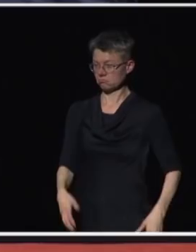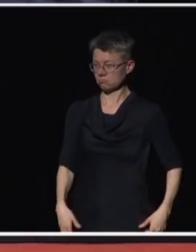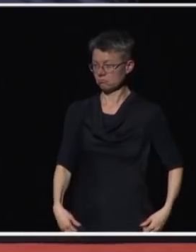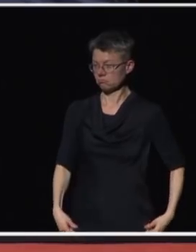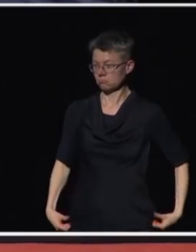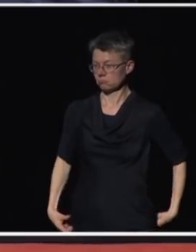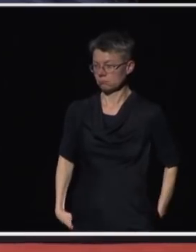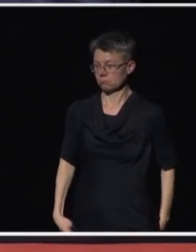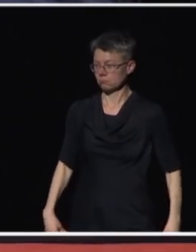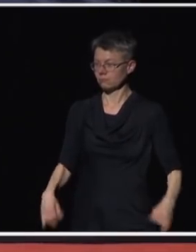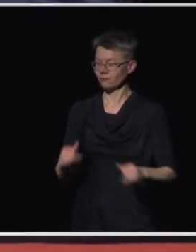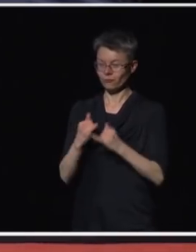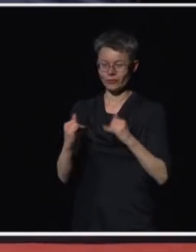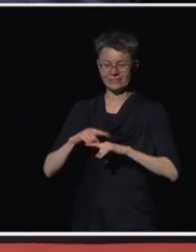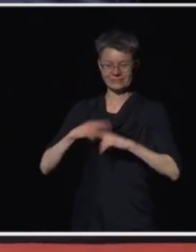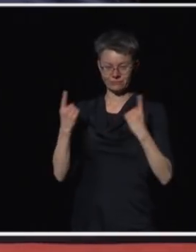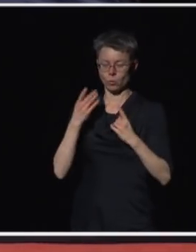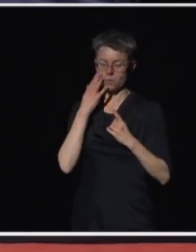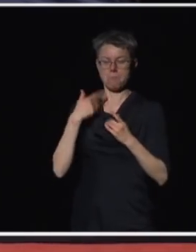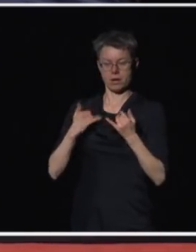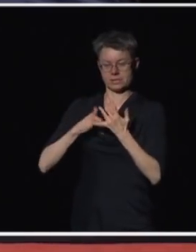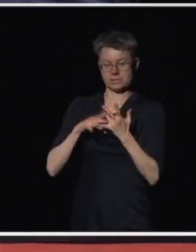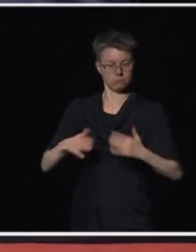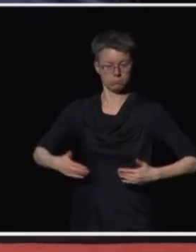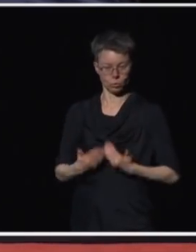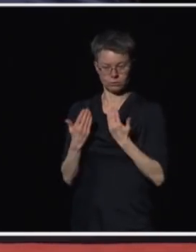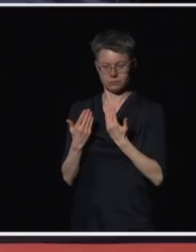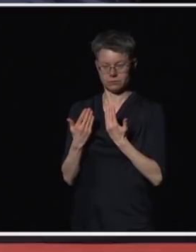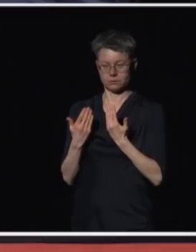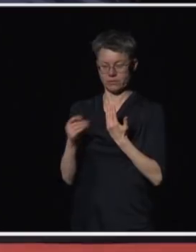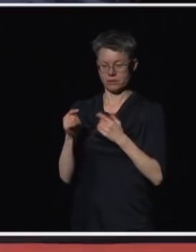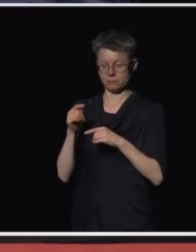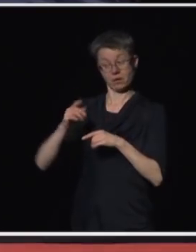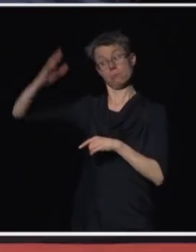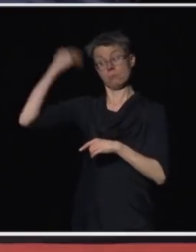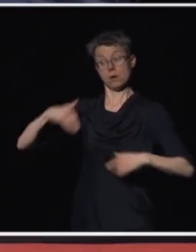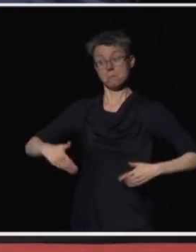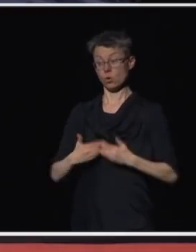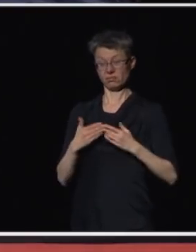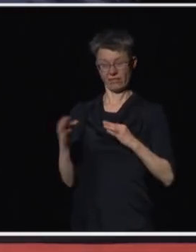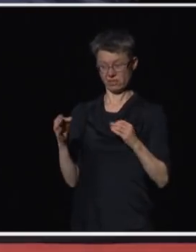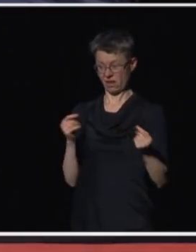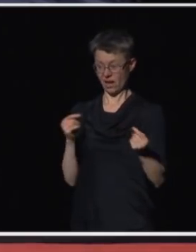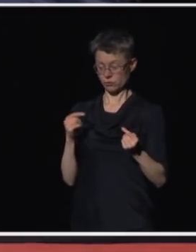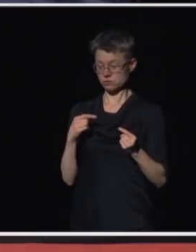It was very different when Samari was born, for instance. That wasn't even a debate. My dad -- I guess we were different because I had a dad